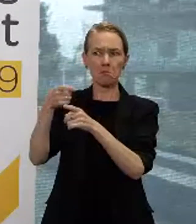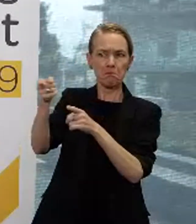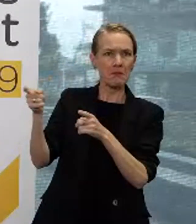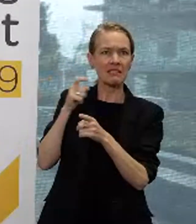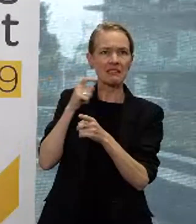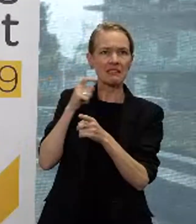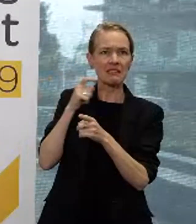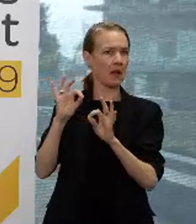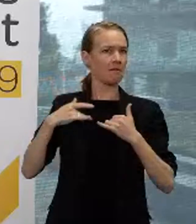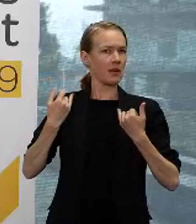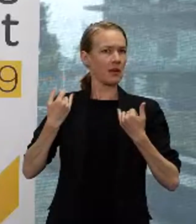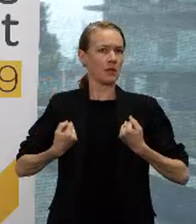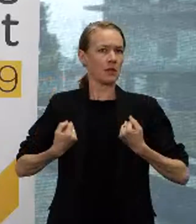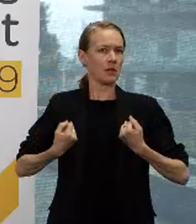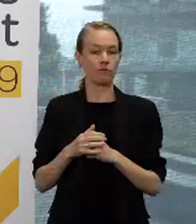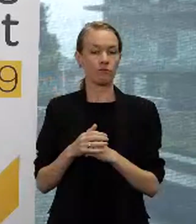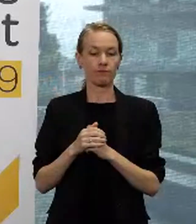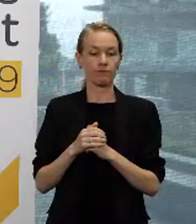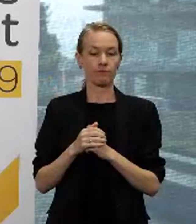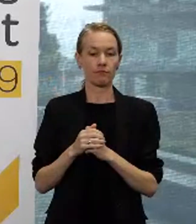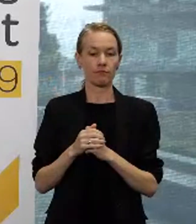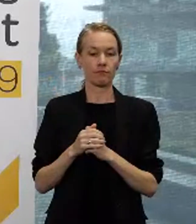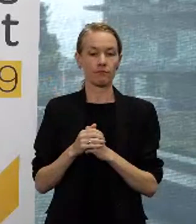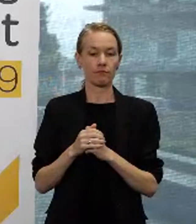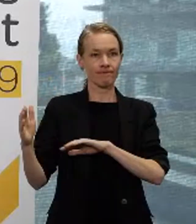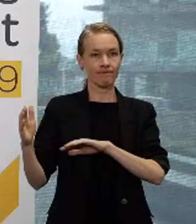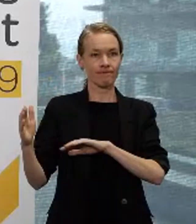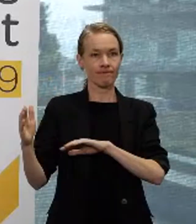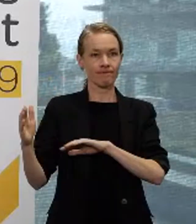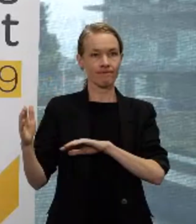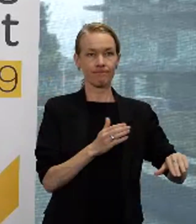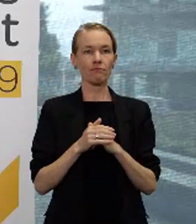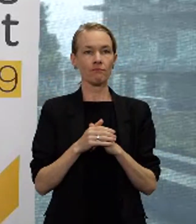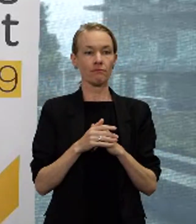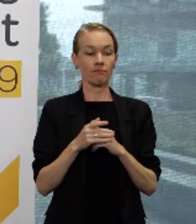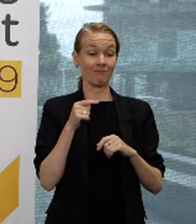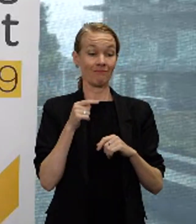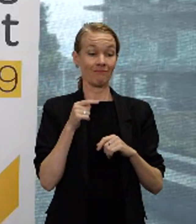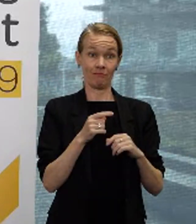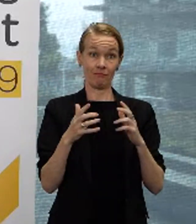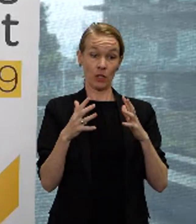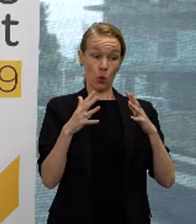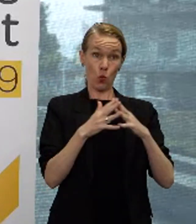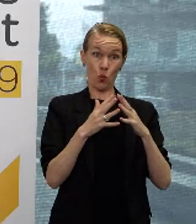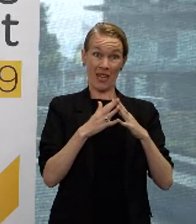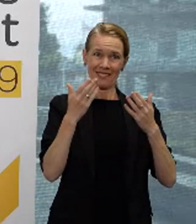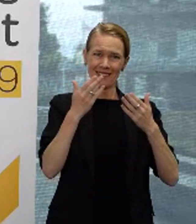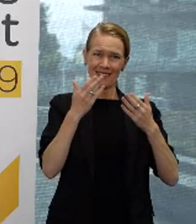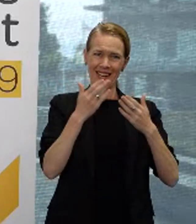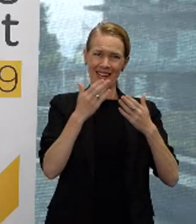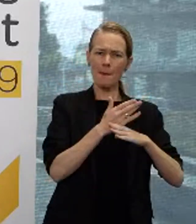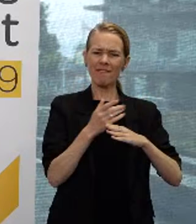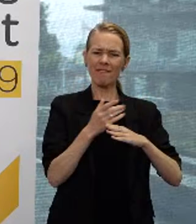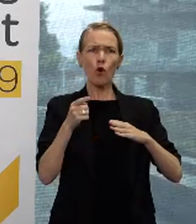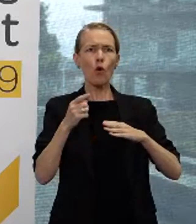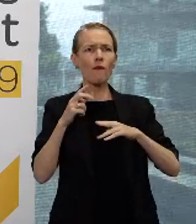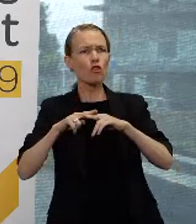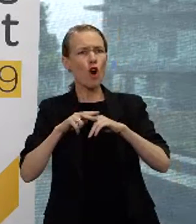to Auckland on Wednesday evening and was not at work on Tuesday. He was at home. And he was not symptomatic then, and he only